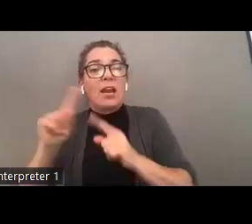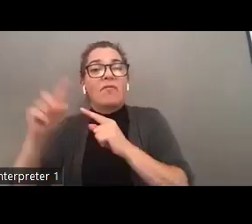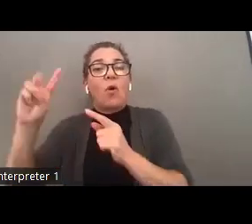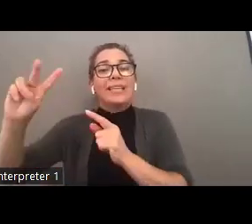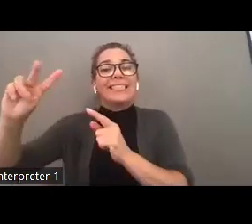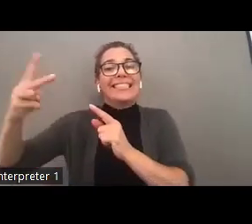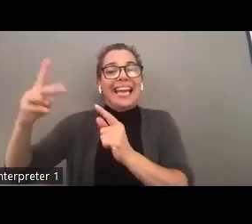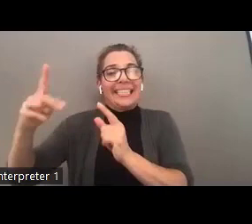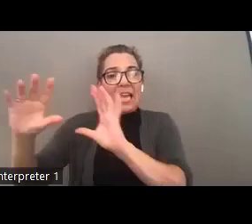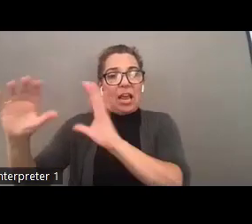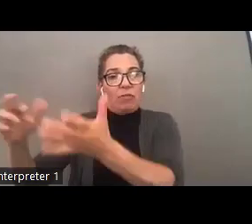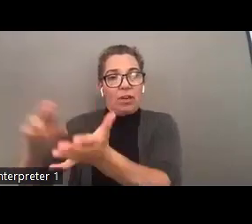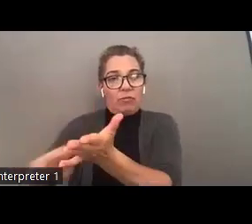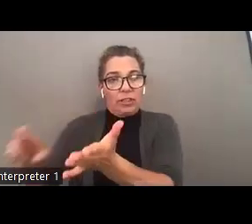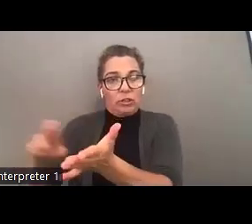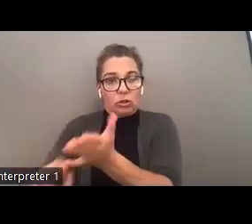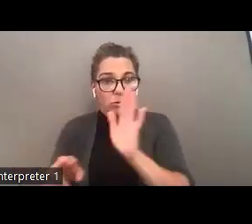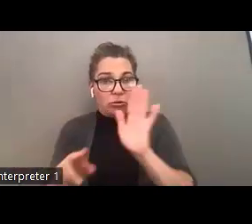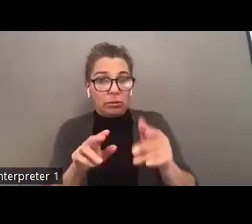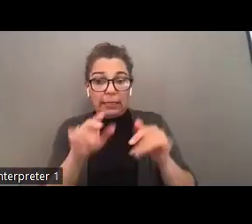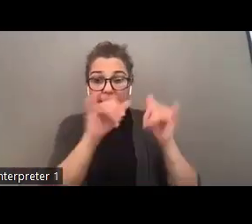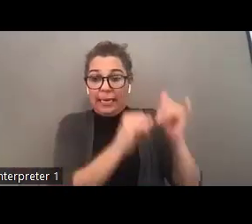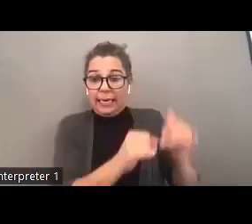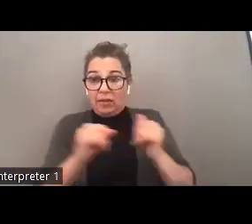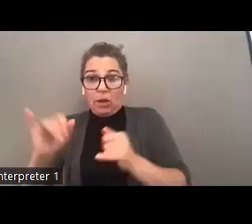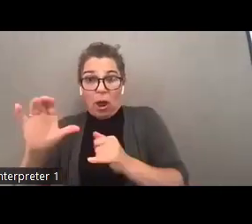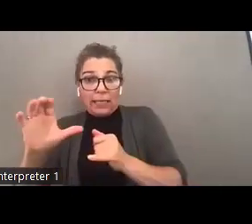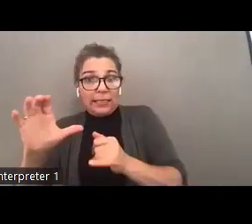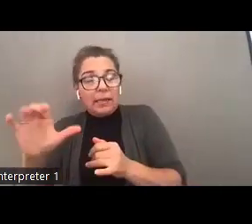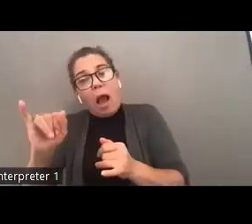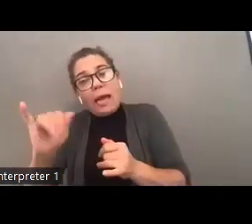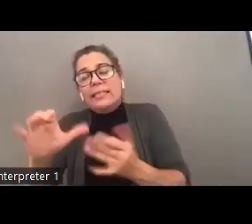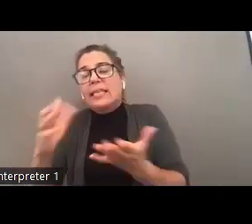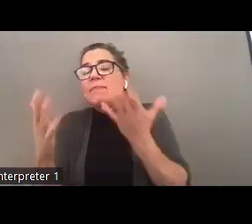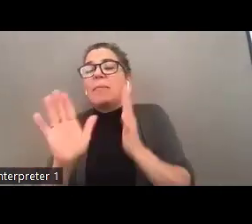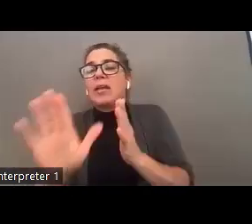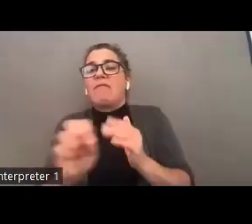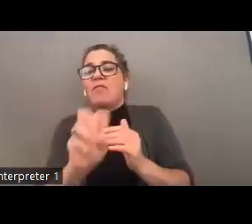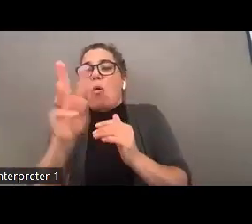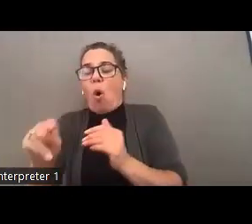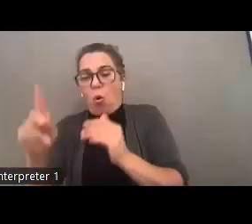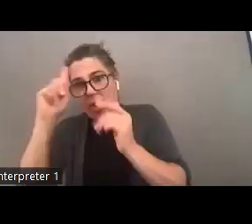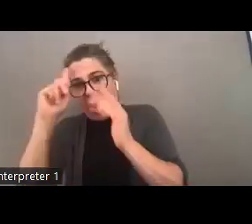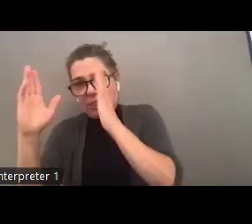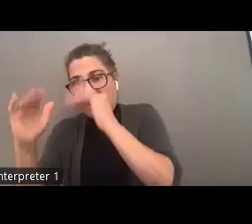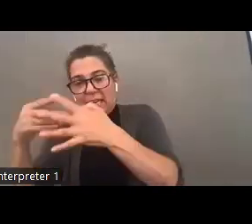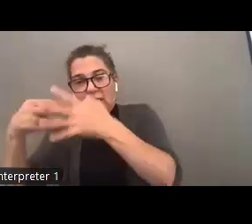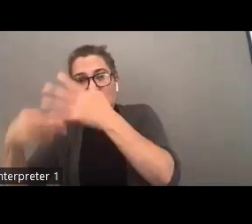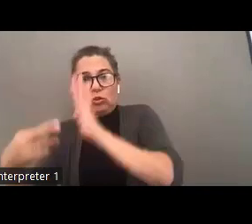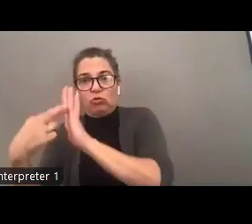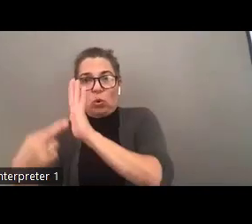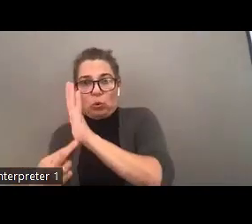I want to note that individual ICs may have additional expectations to those articulated in the NIH wide GDS policy.